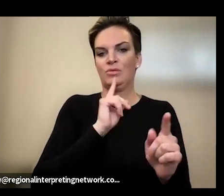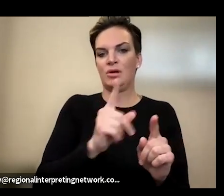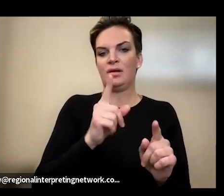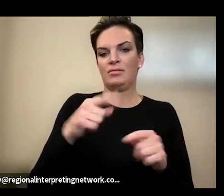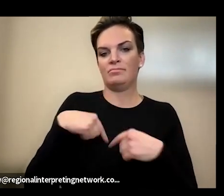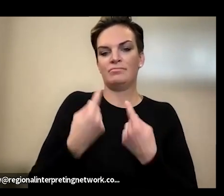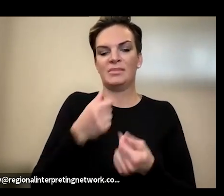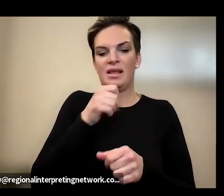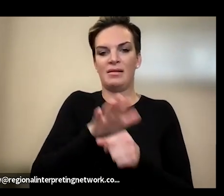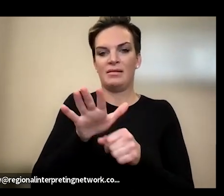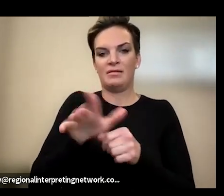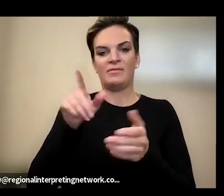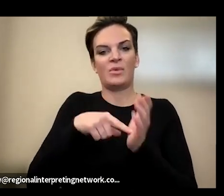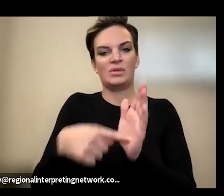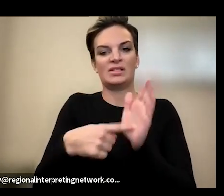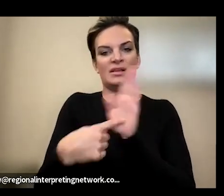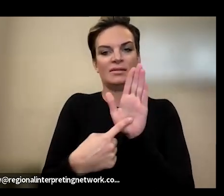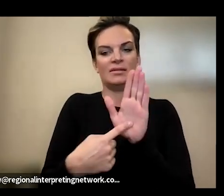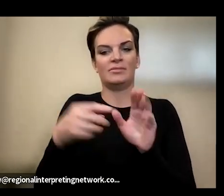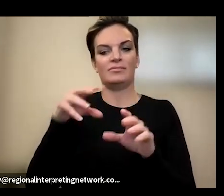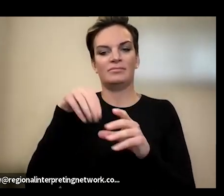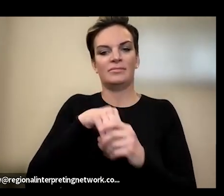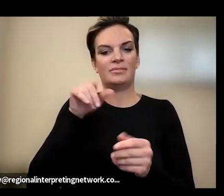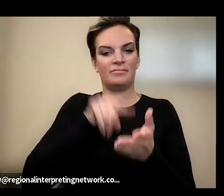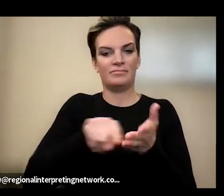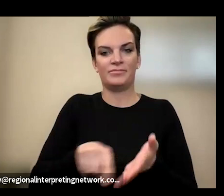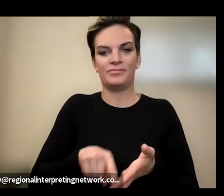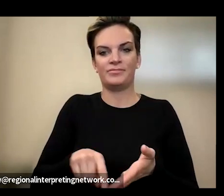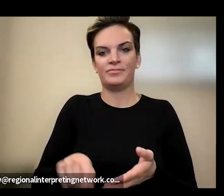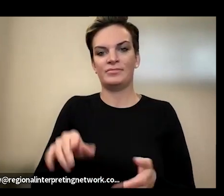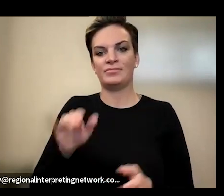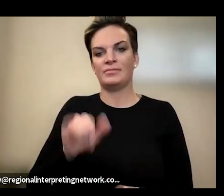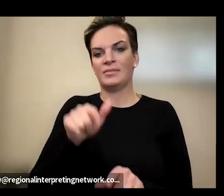in the past, with over 28 percent of those participants